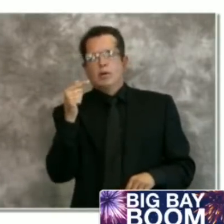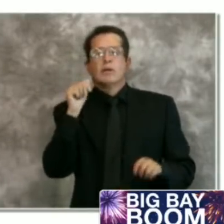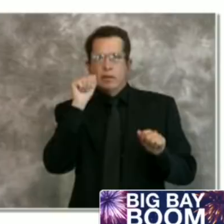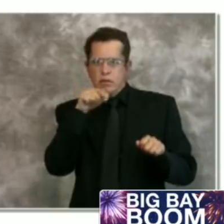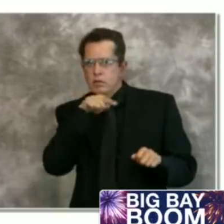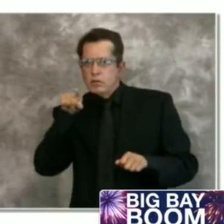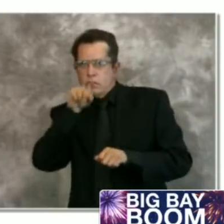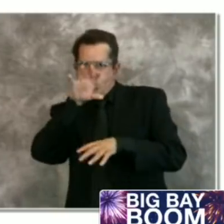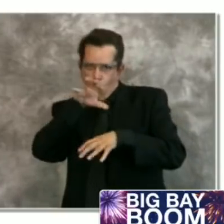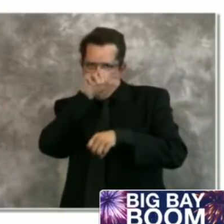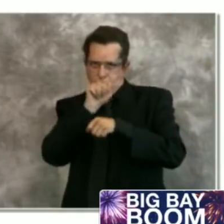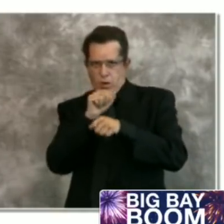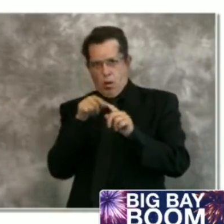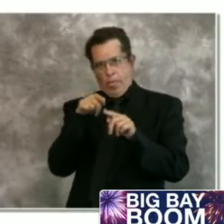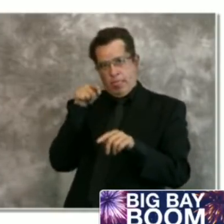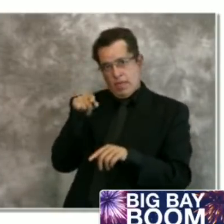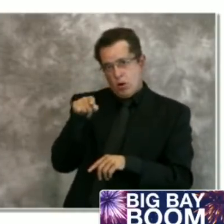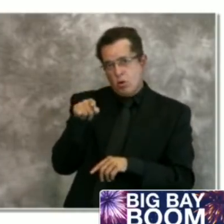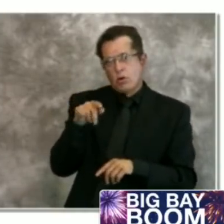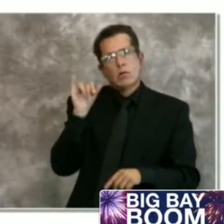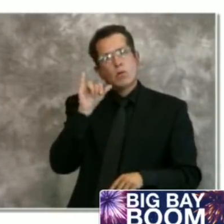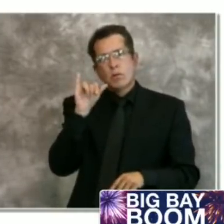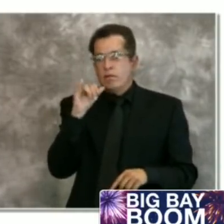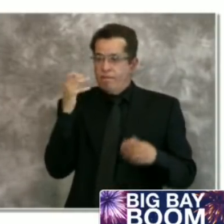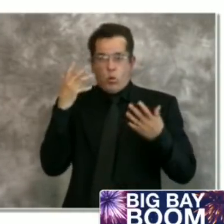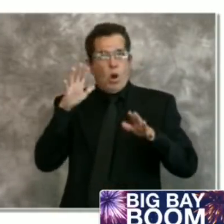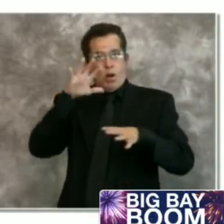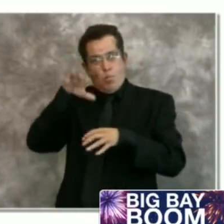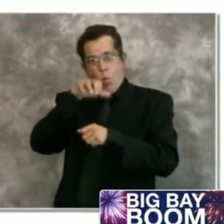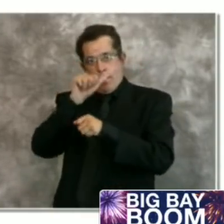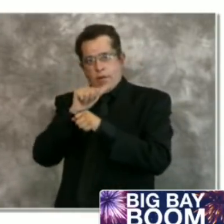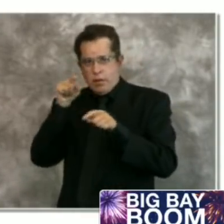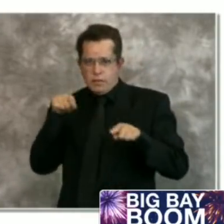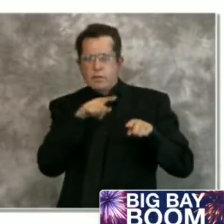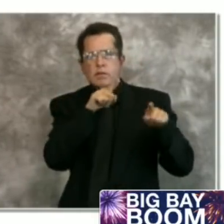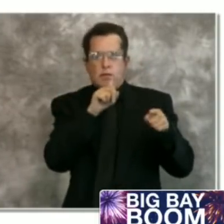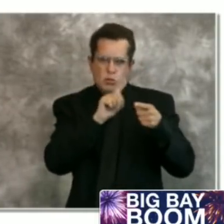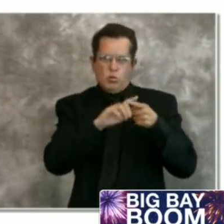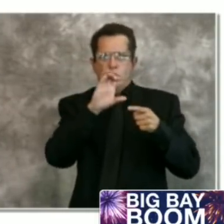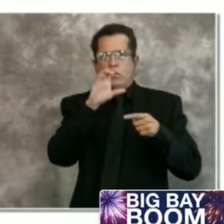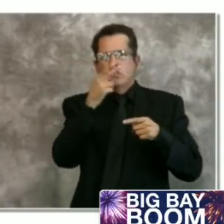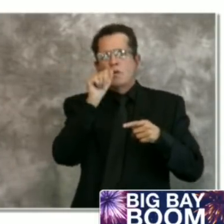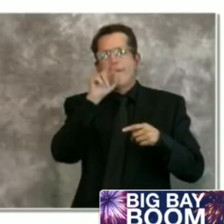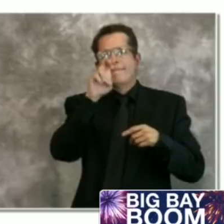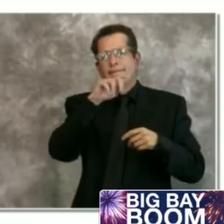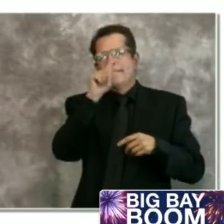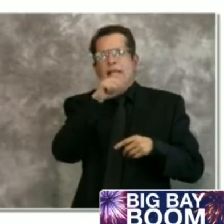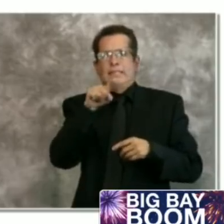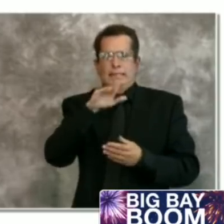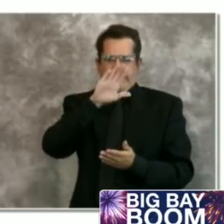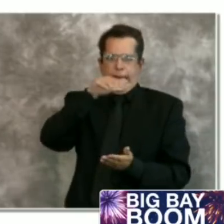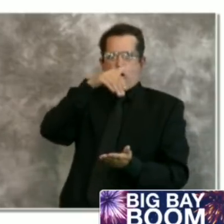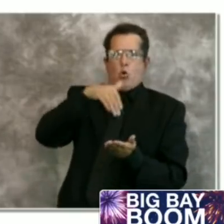CASES AND WE ENCOURAGE FOLKS TO GO TO TO 1, 1, GO DOT OR. AND PLAYING TO CUT IN LOCATIONS SCHEDULE AN